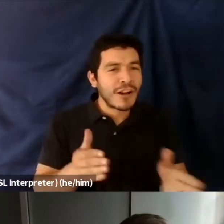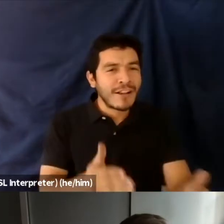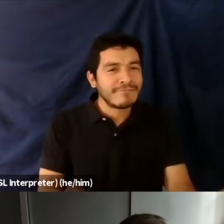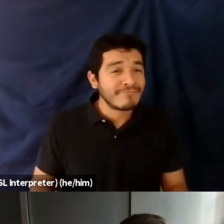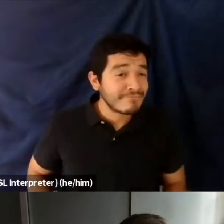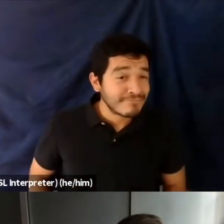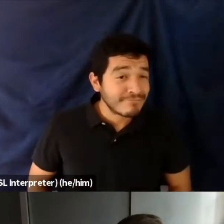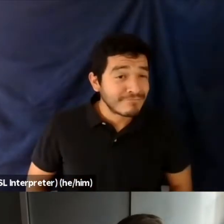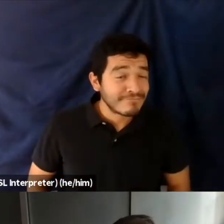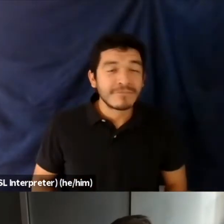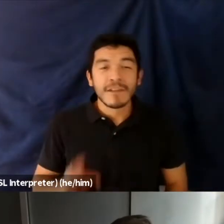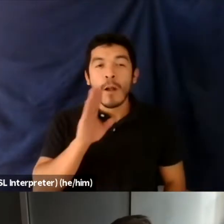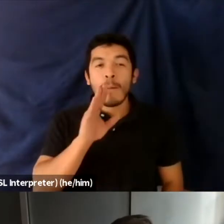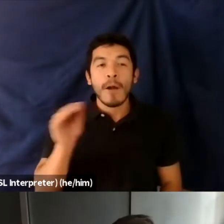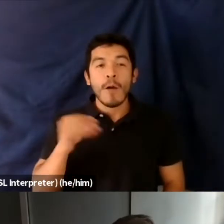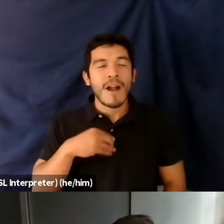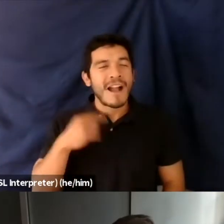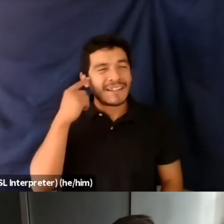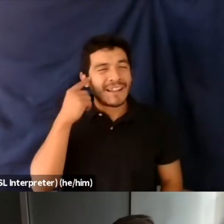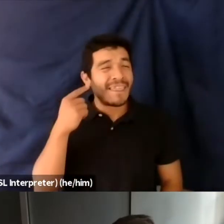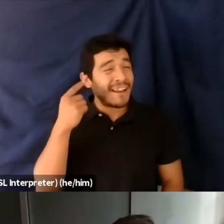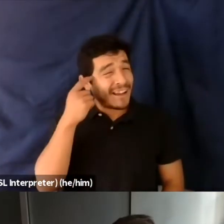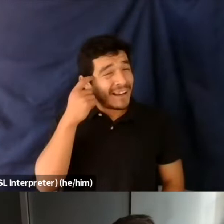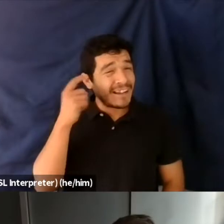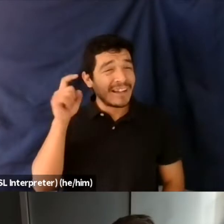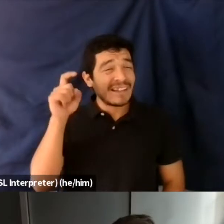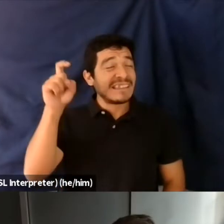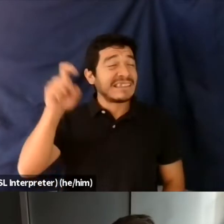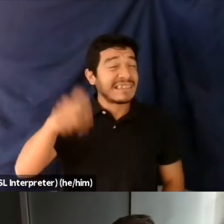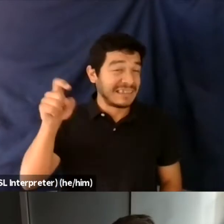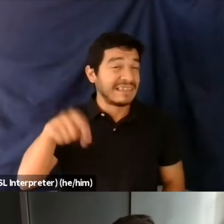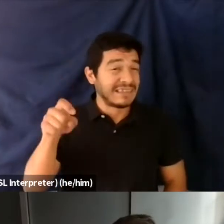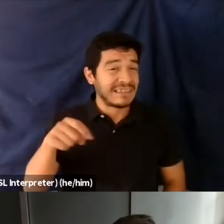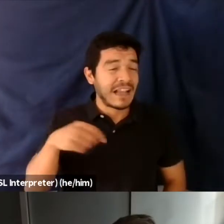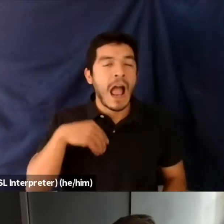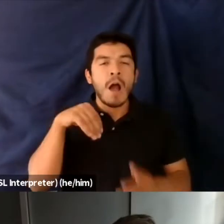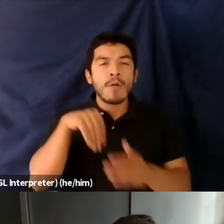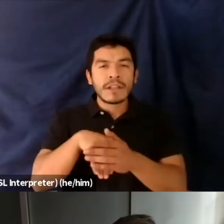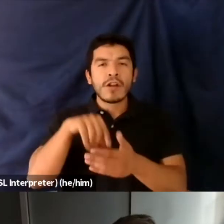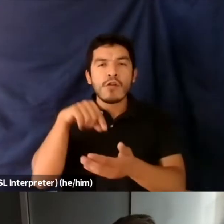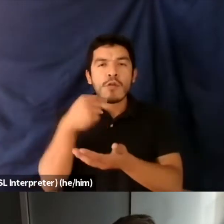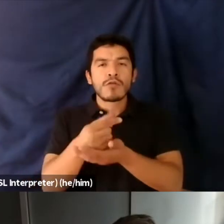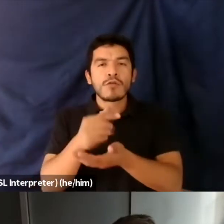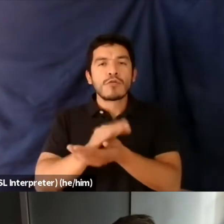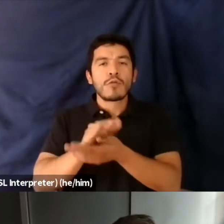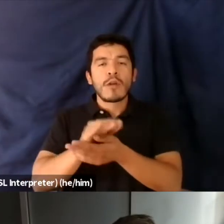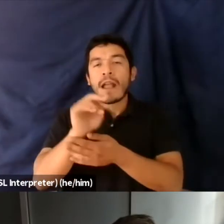Yeah, I think necessity, like I was in grad school at NYU in the film program and I really wanted